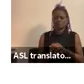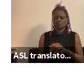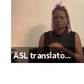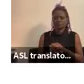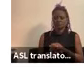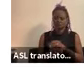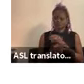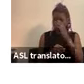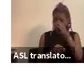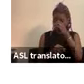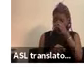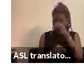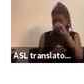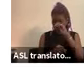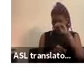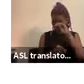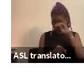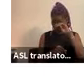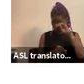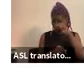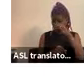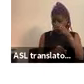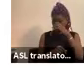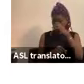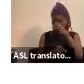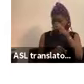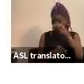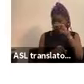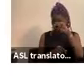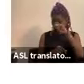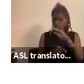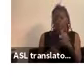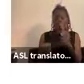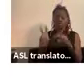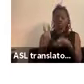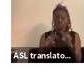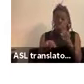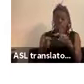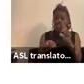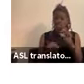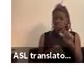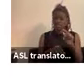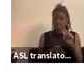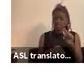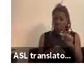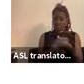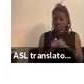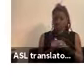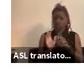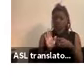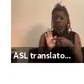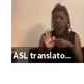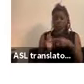So what we can kind of conclude from this data is that vaccination reduces the risk